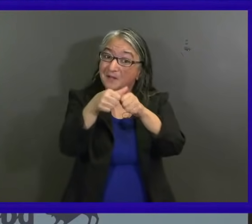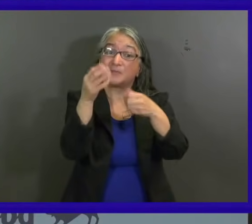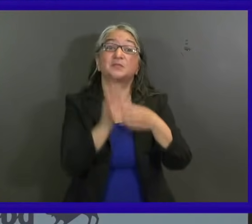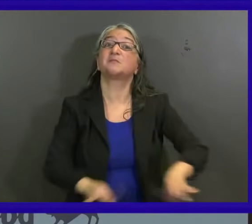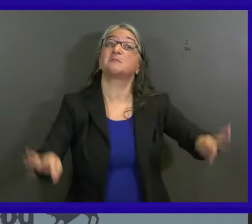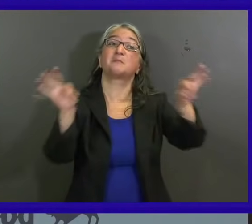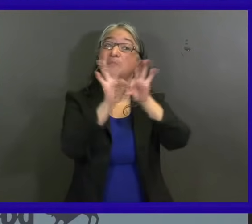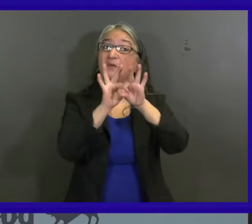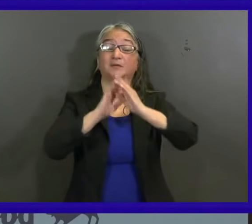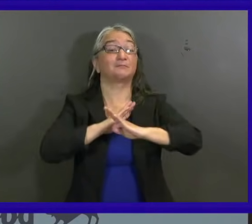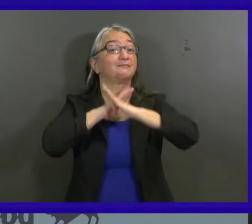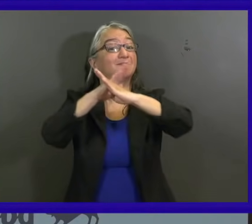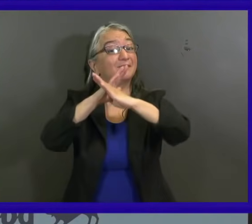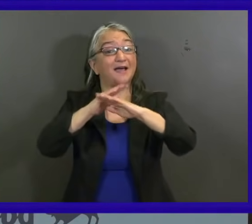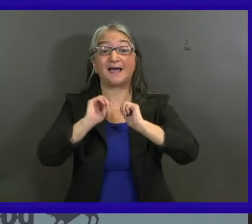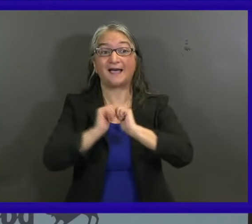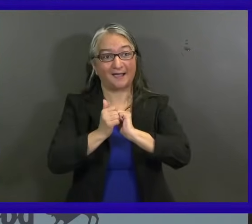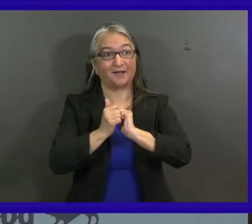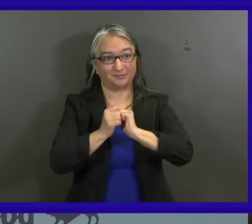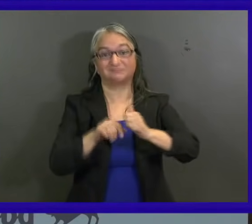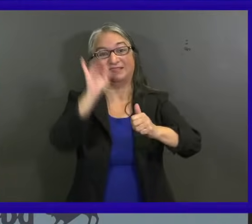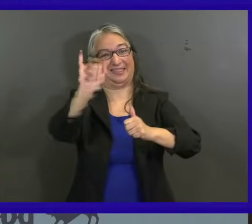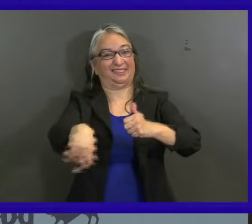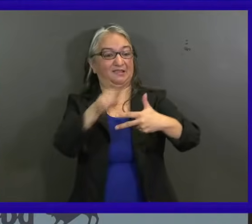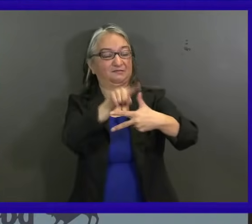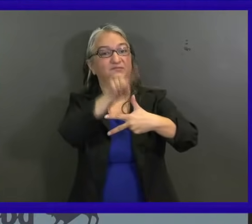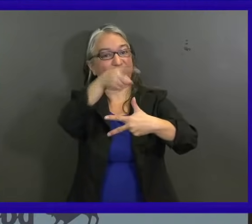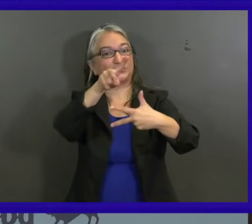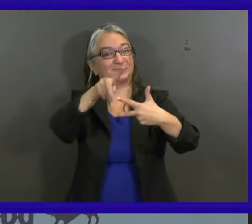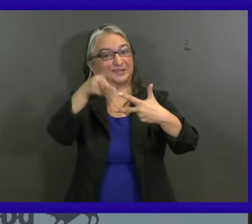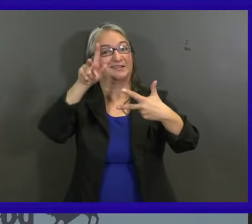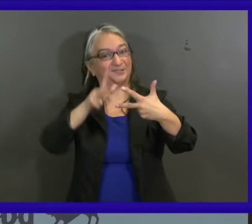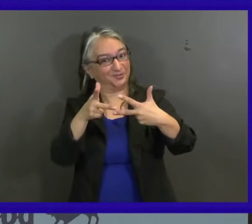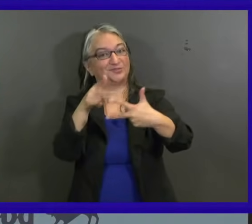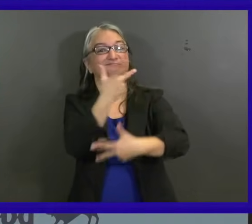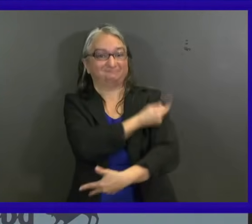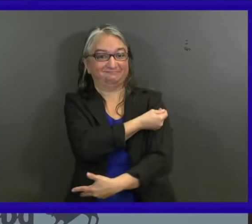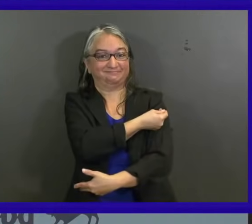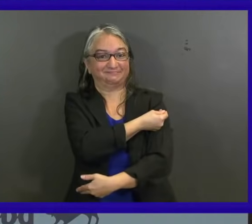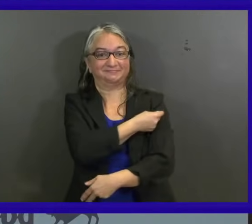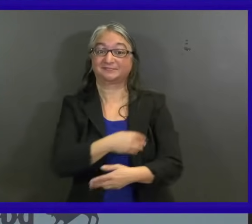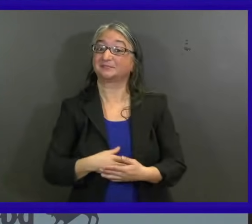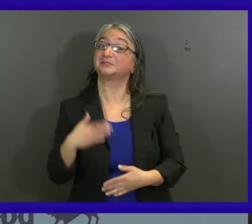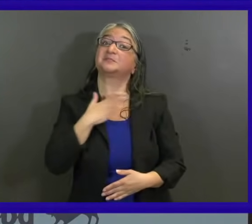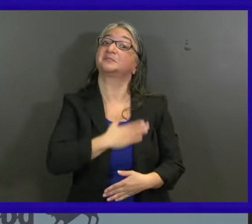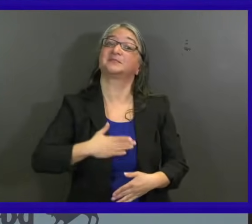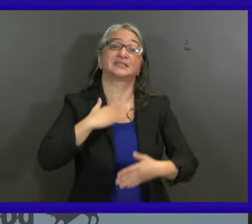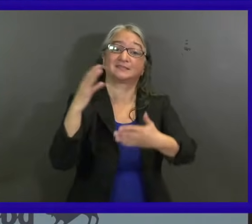do so at your earliest possibility and again that protects you and the people around you